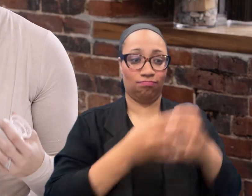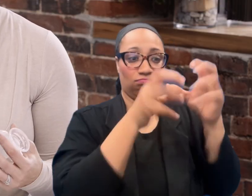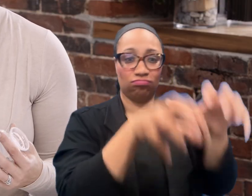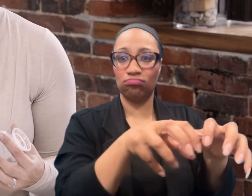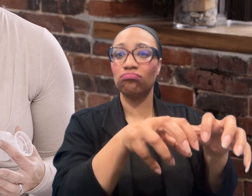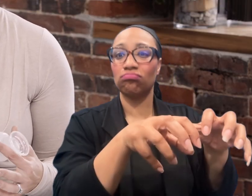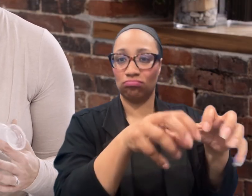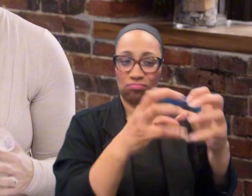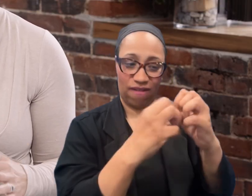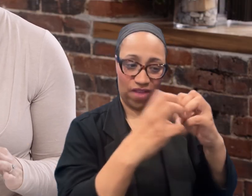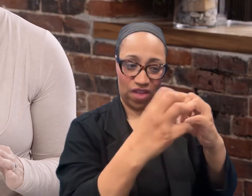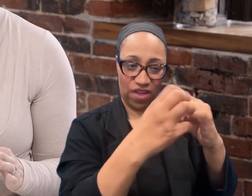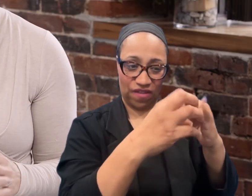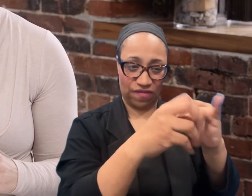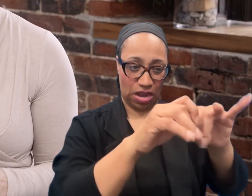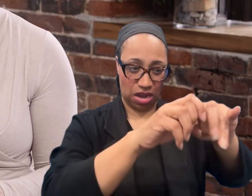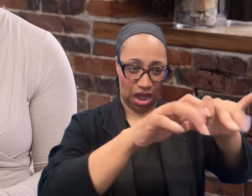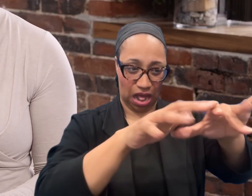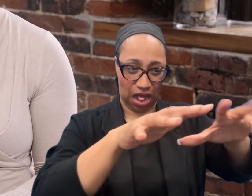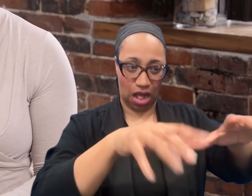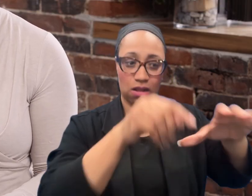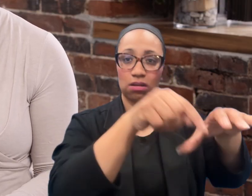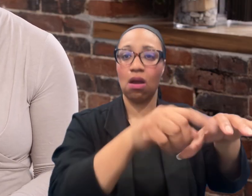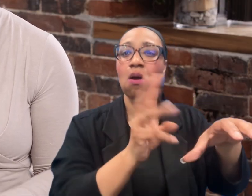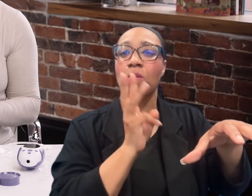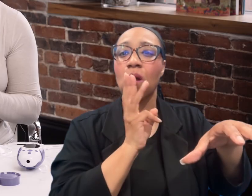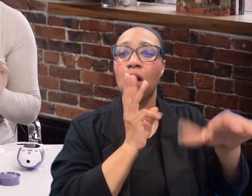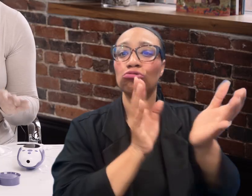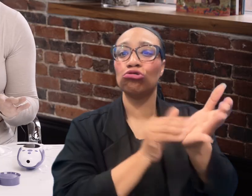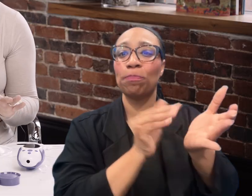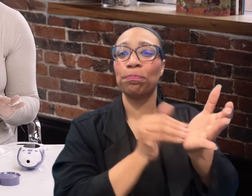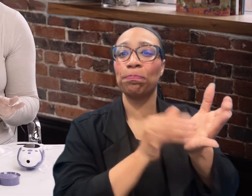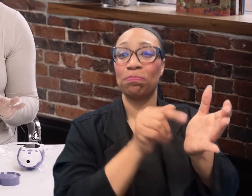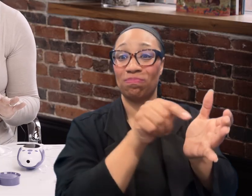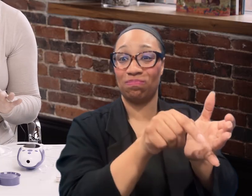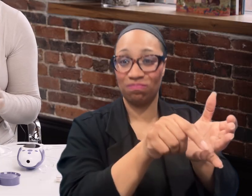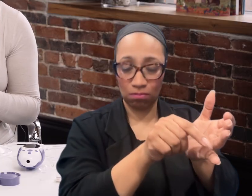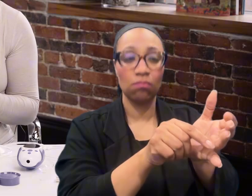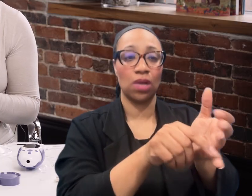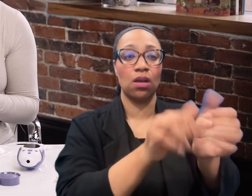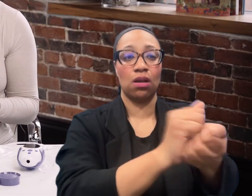So, when we wash it, we're going to take whatever parts we used, fully separate it, rinse off any